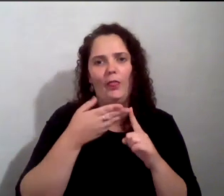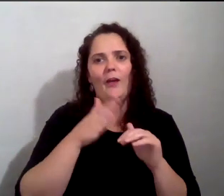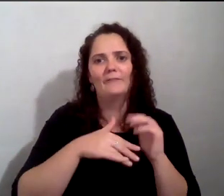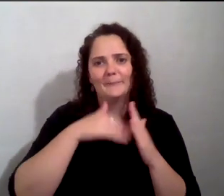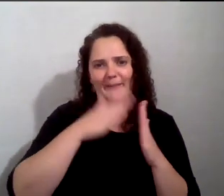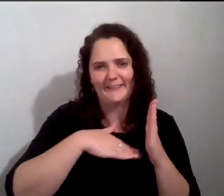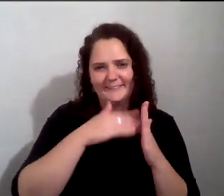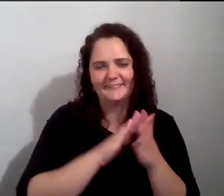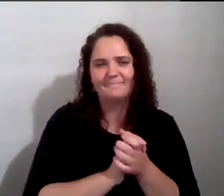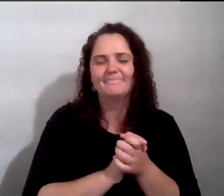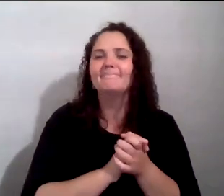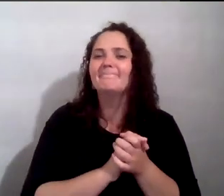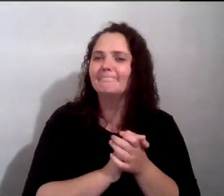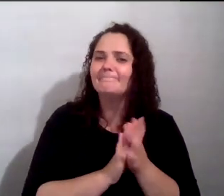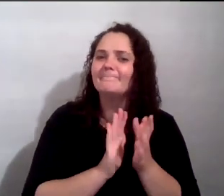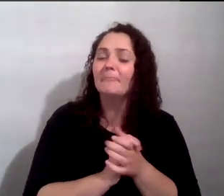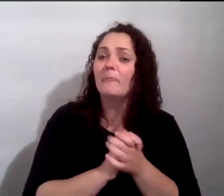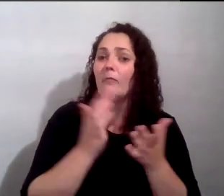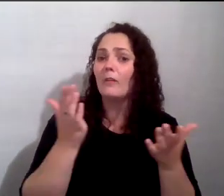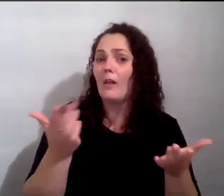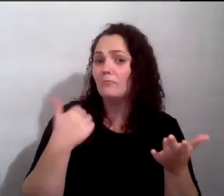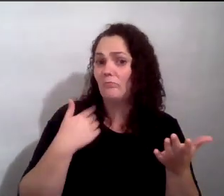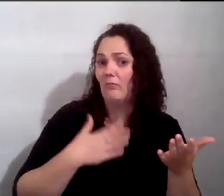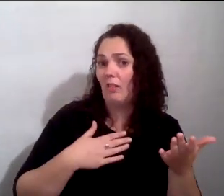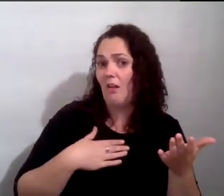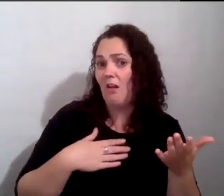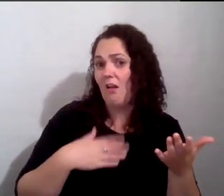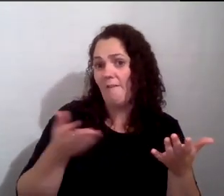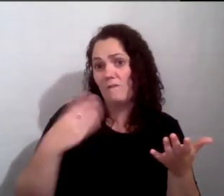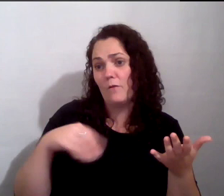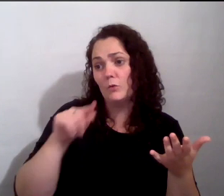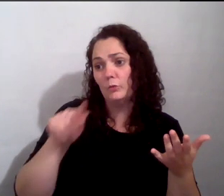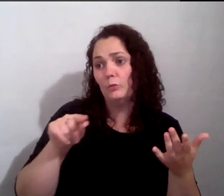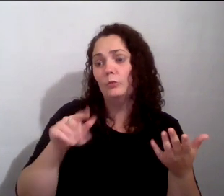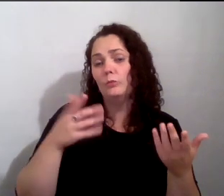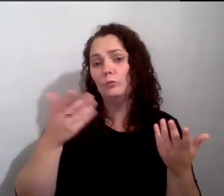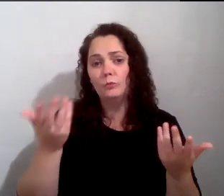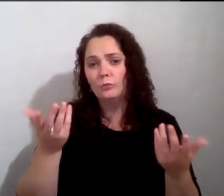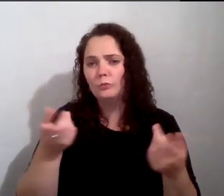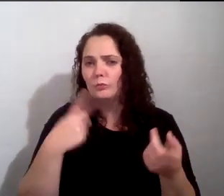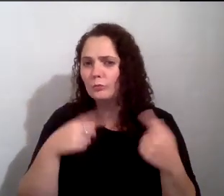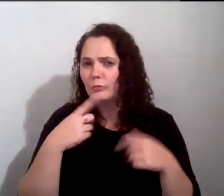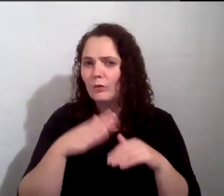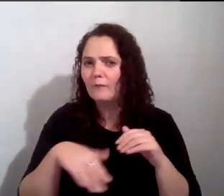landing on painting quite a lot and we'd really love to hear a bit a